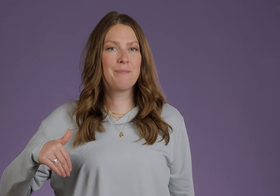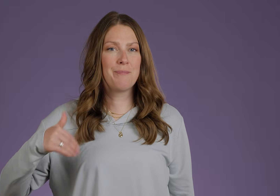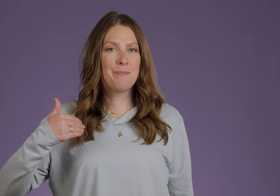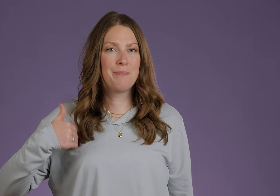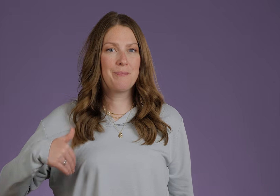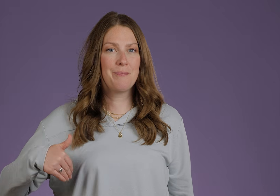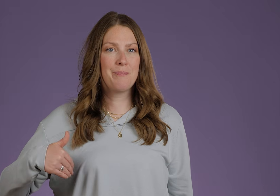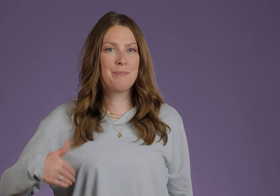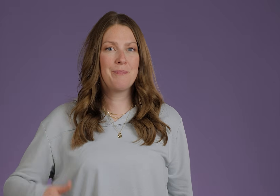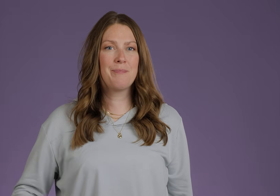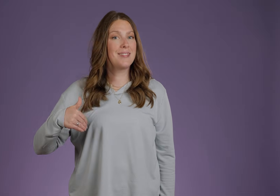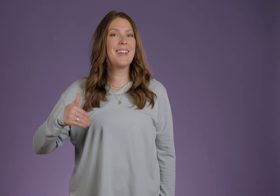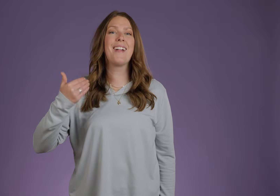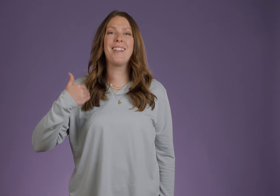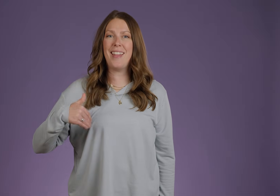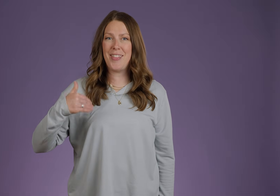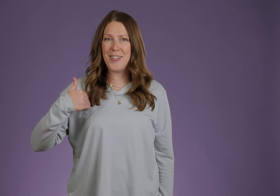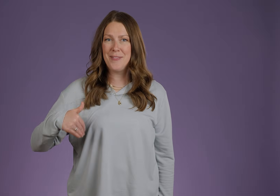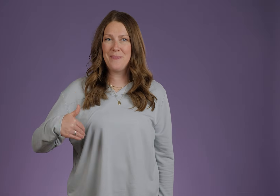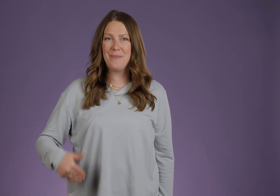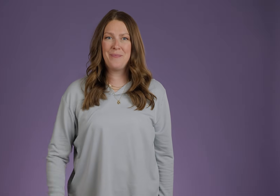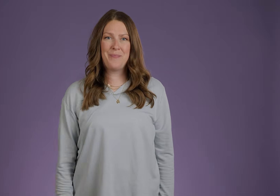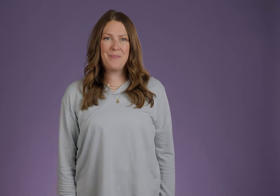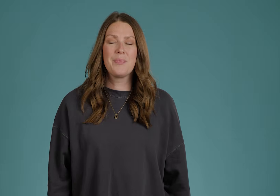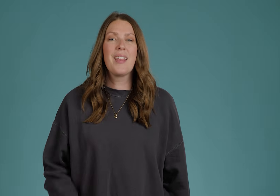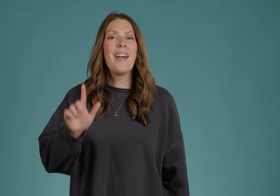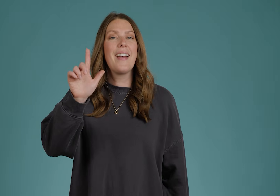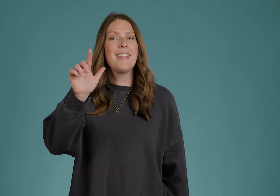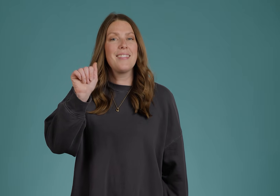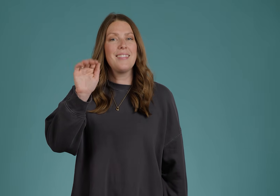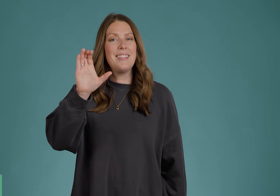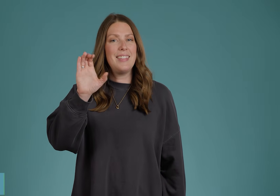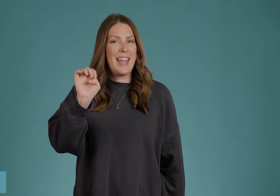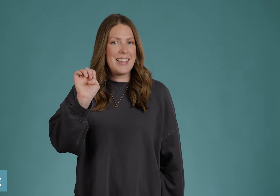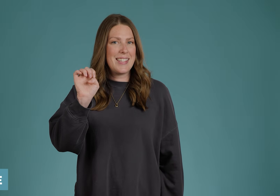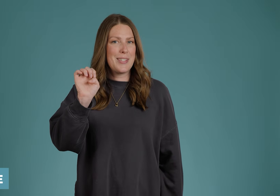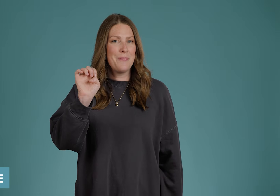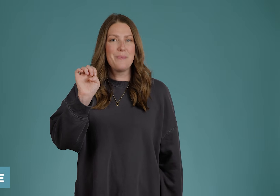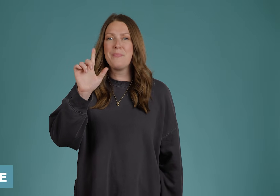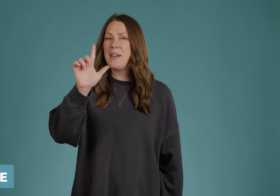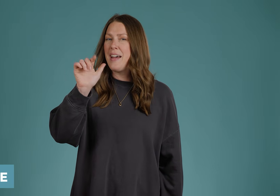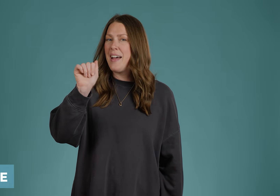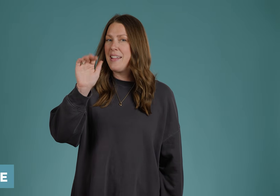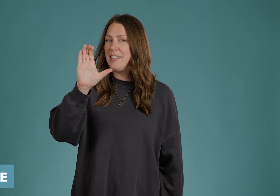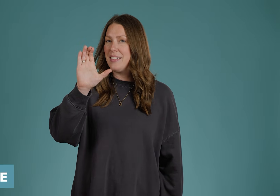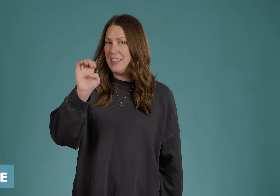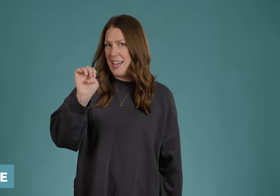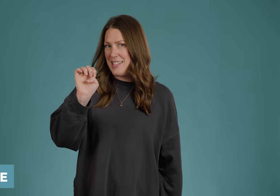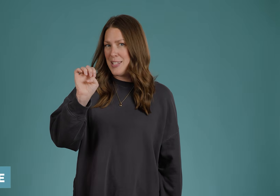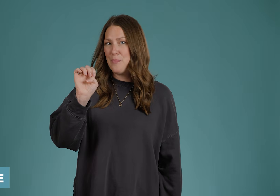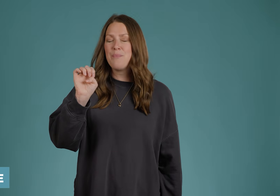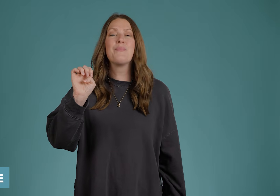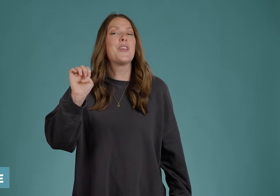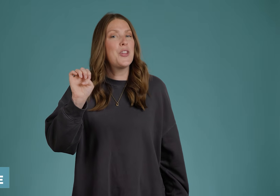Brushing down leather. Lace. You fingerspell